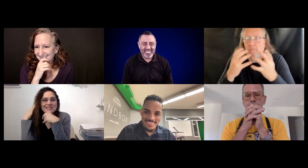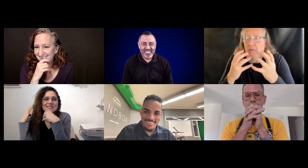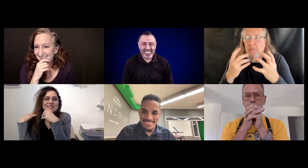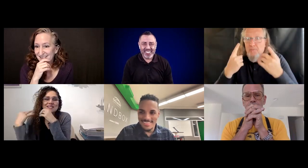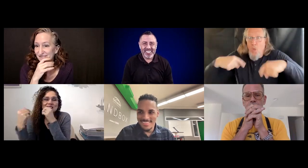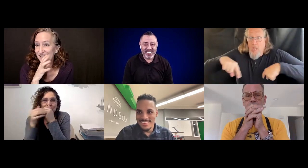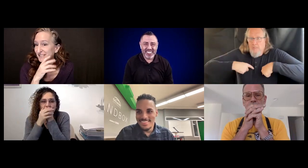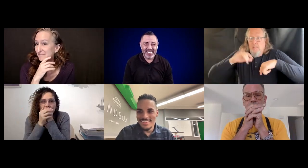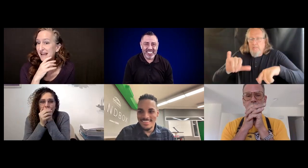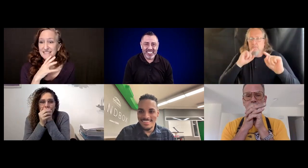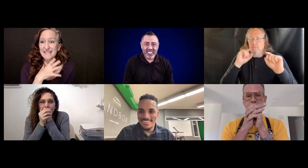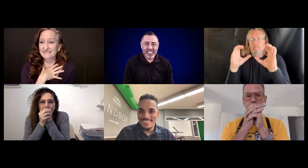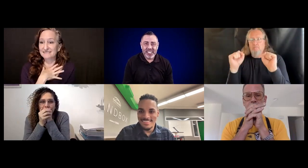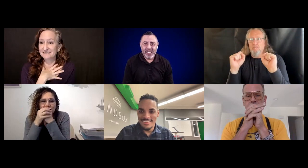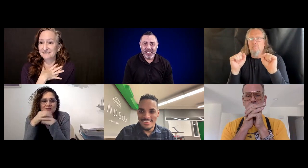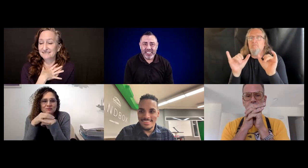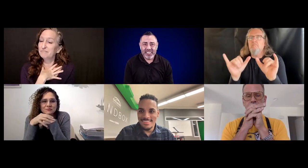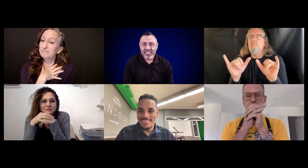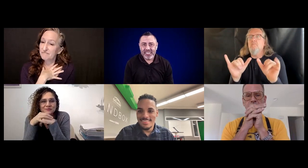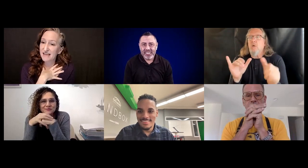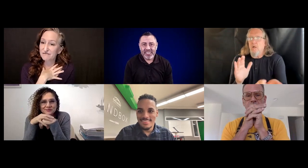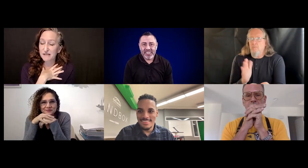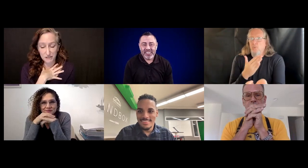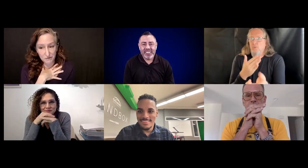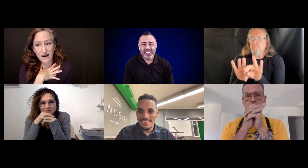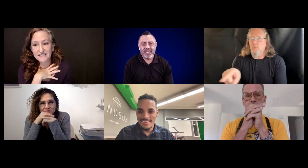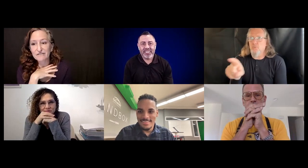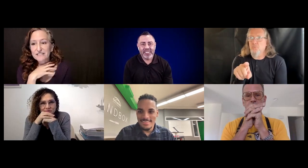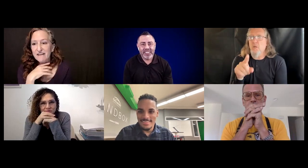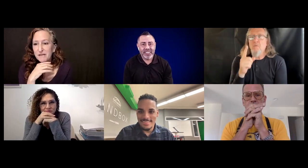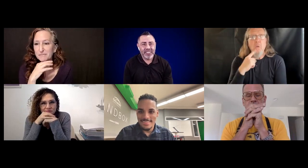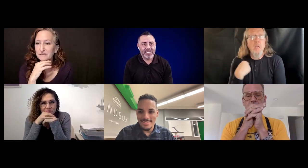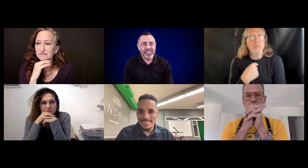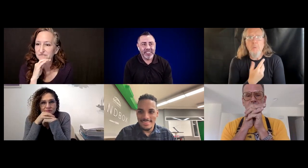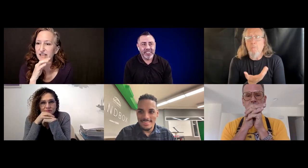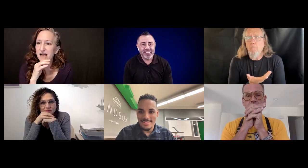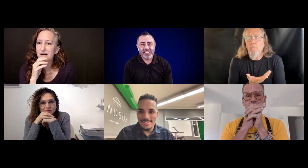Which is amazing and surprising for deaf people